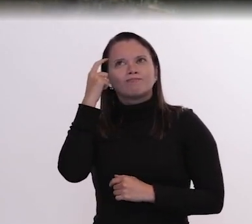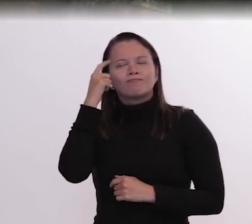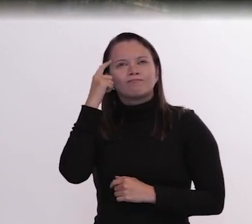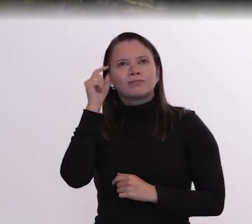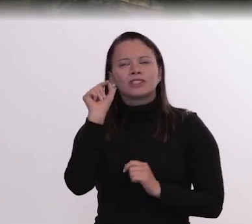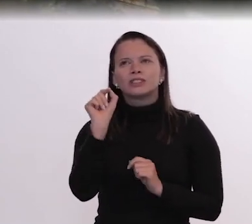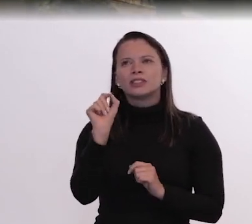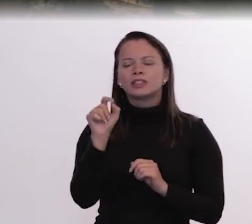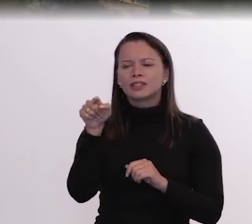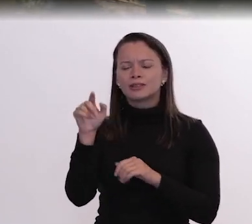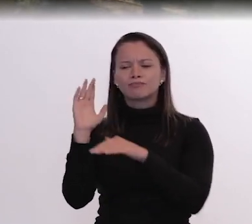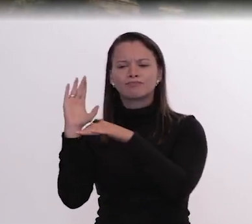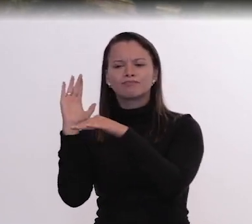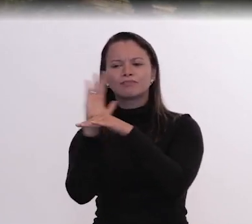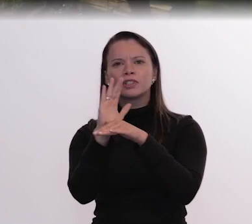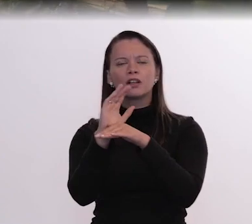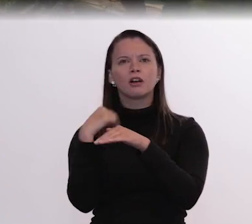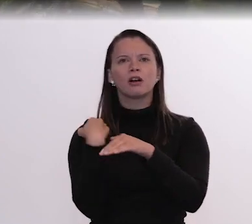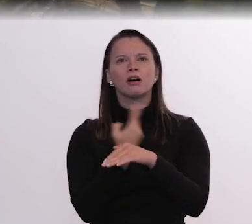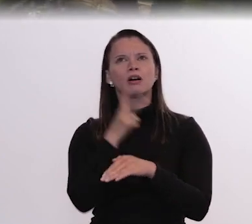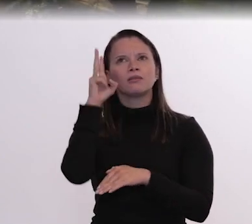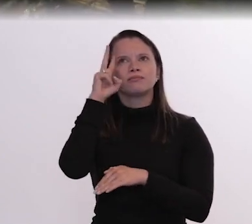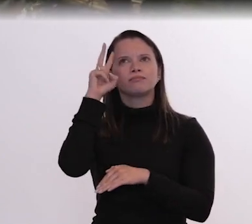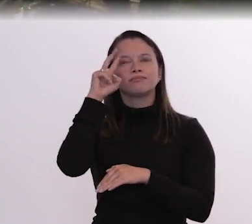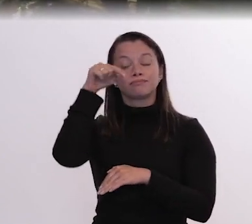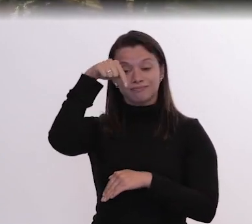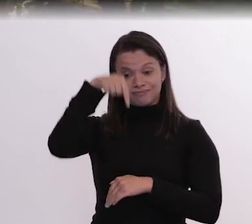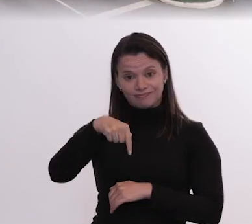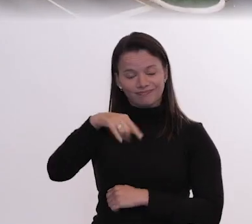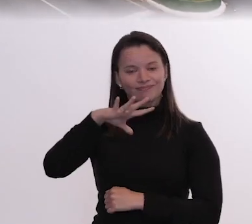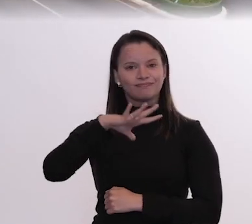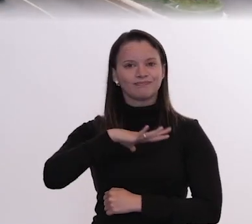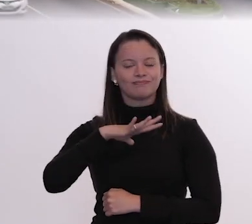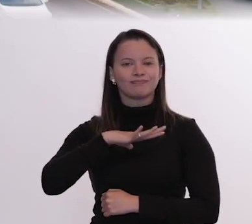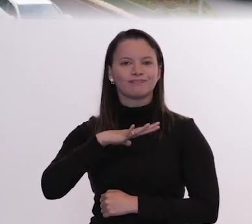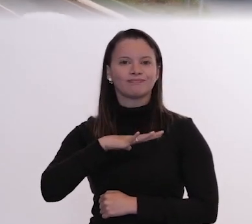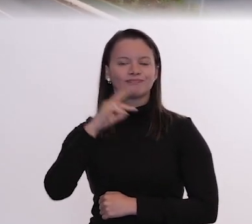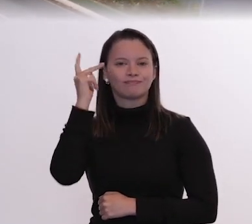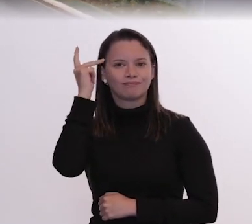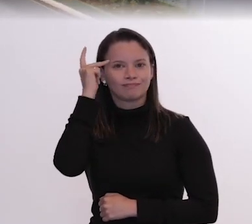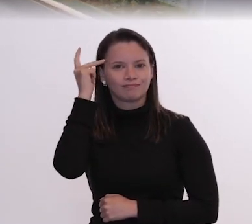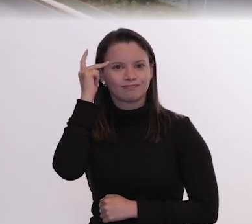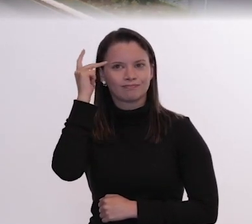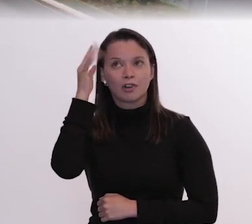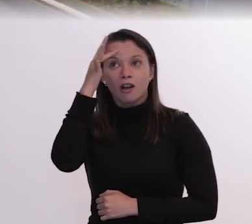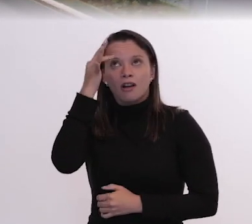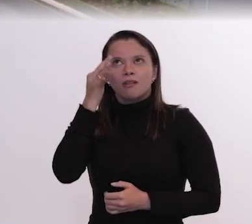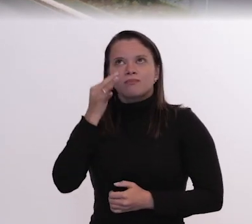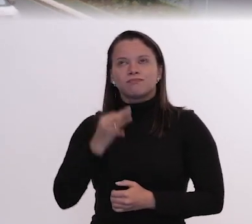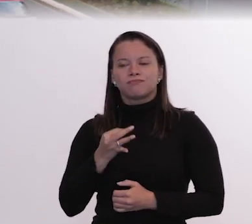it helps to understand the story of São Paulo, because Teodoro Sampaio was an engineer,